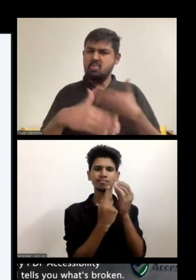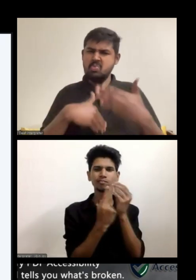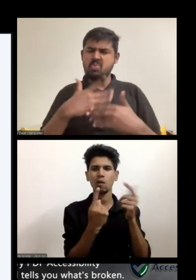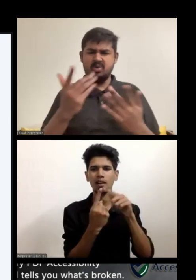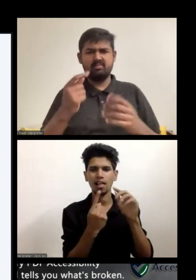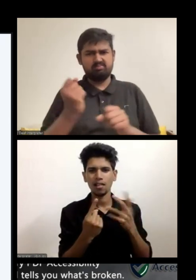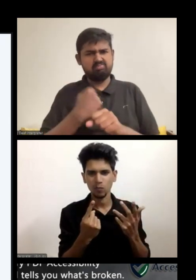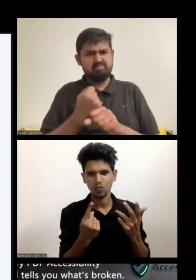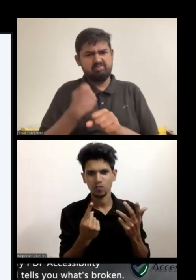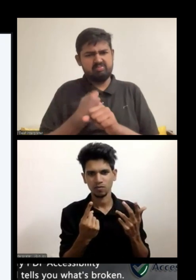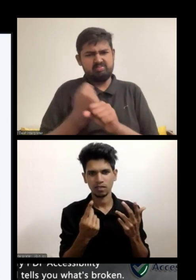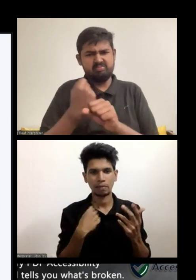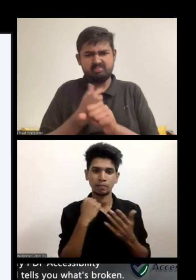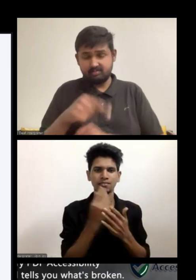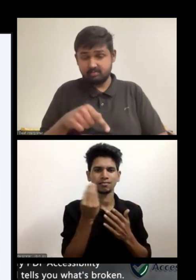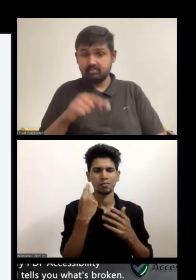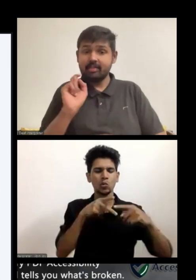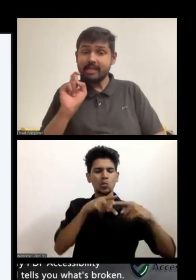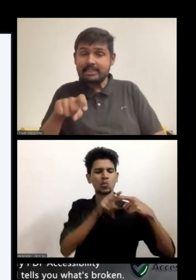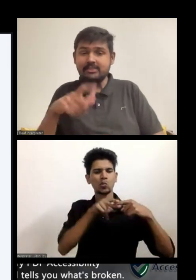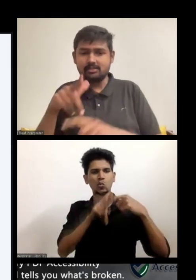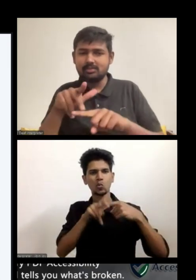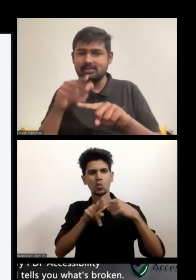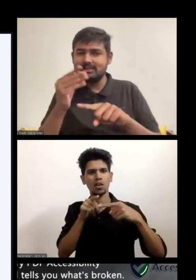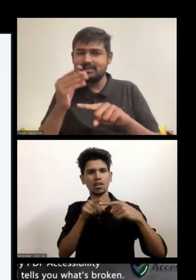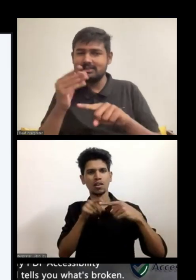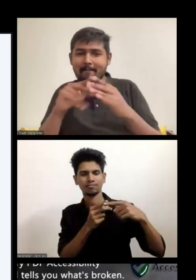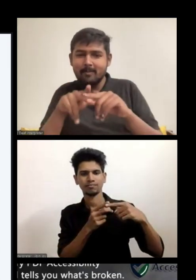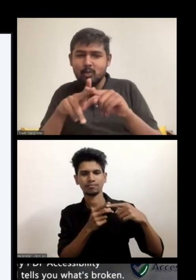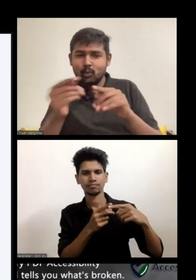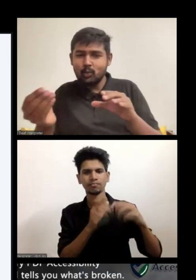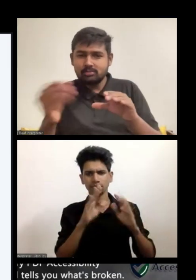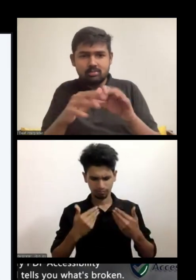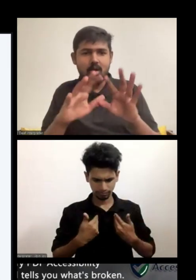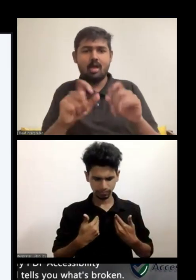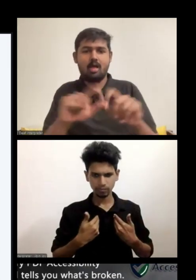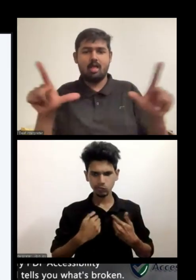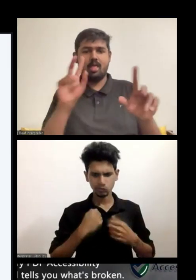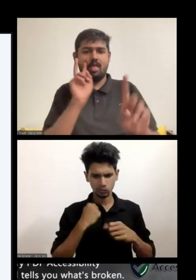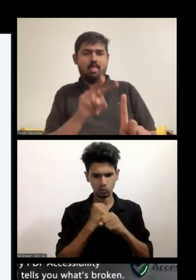some tools in this. And while working in my day-to-day life, I come up with several Indian organizations.